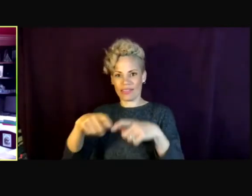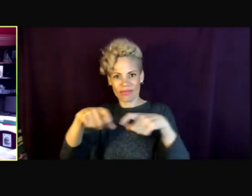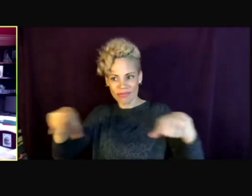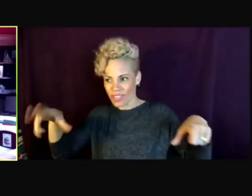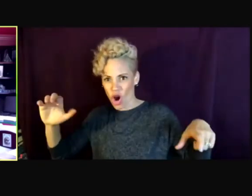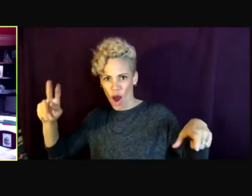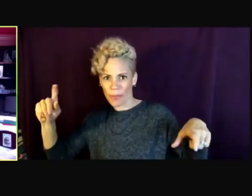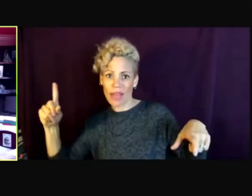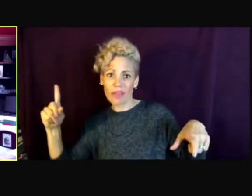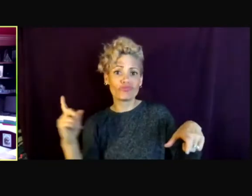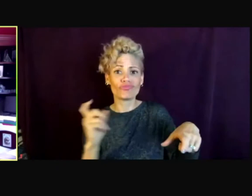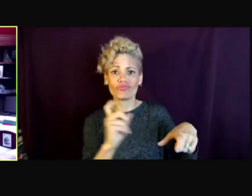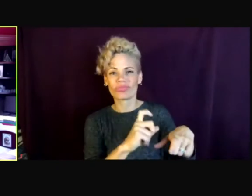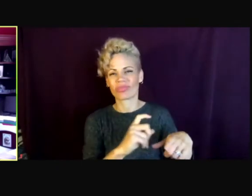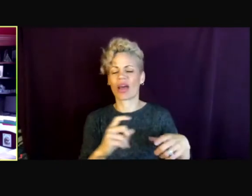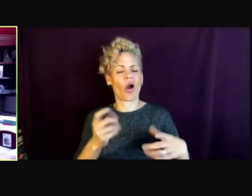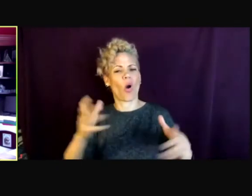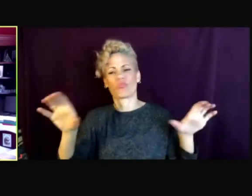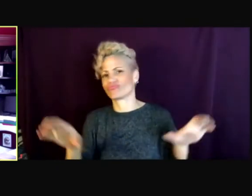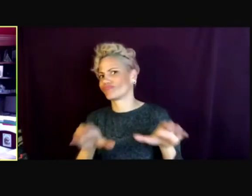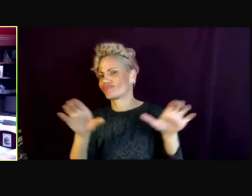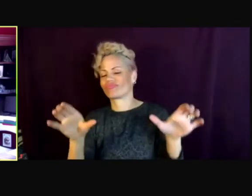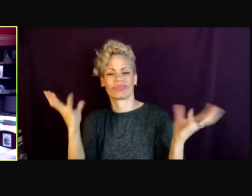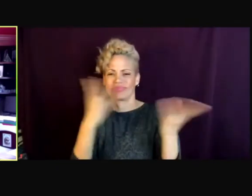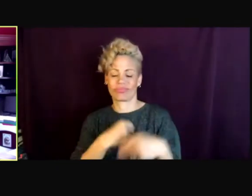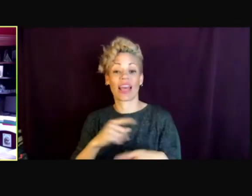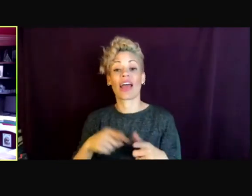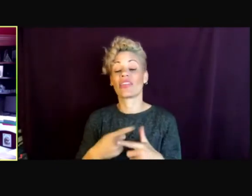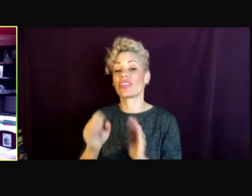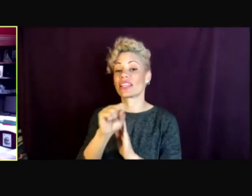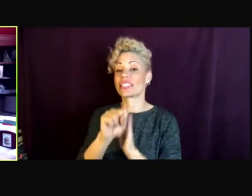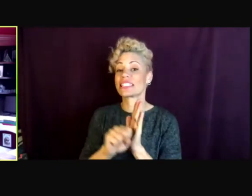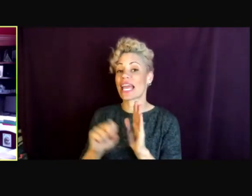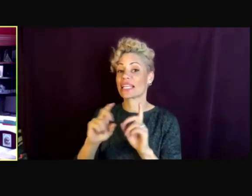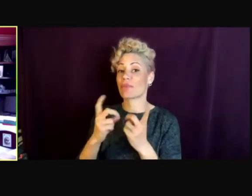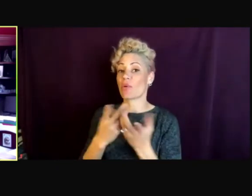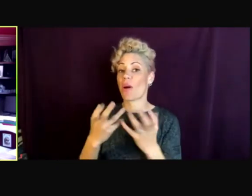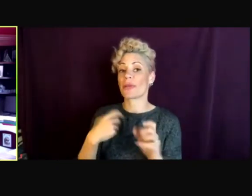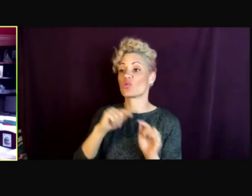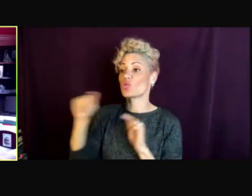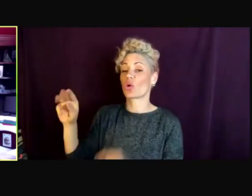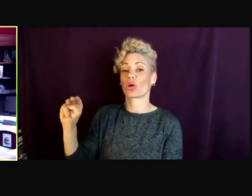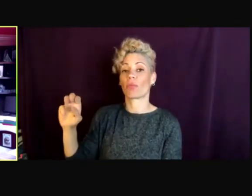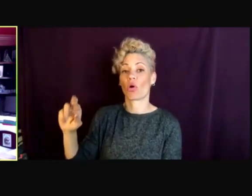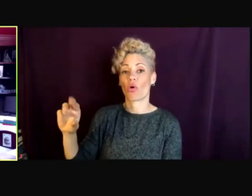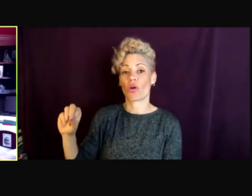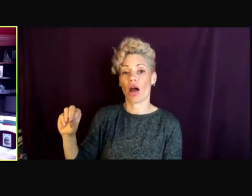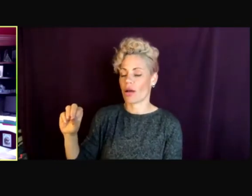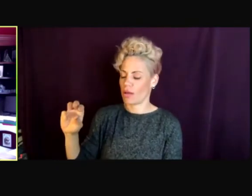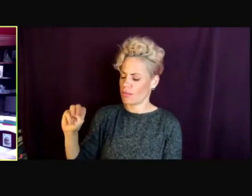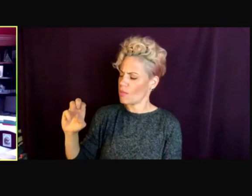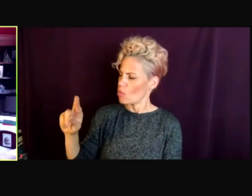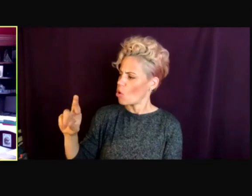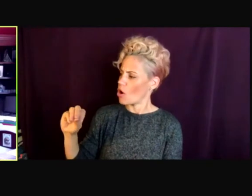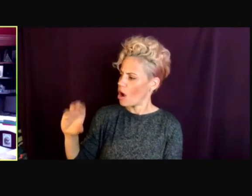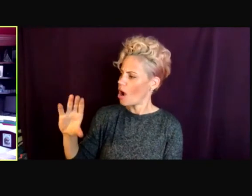And then the state department wanted me to go to Morocco and meet with the King, because he was involved with Portugal